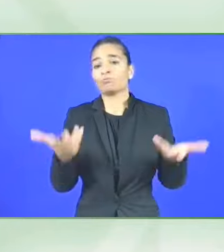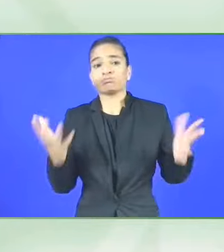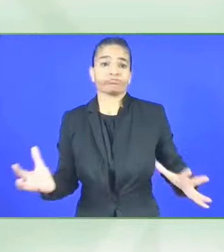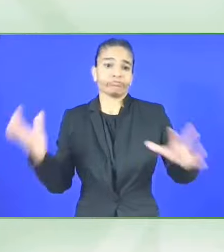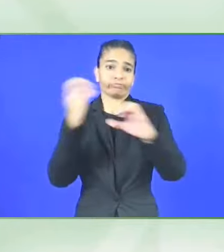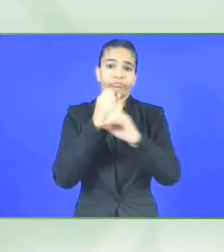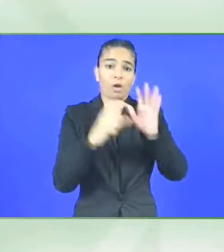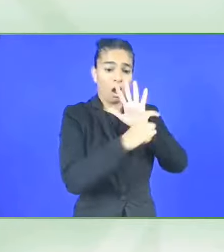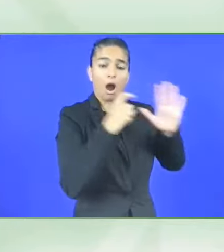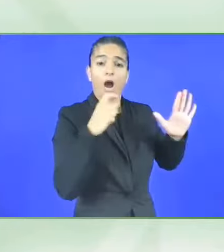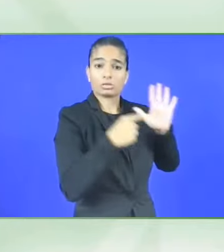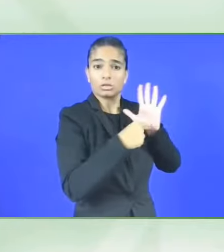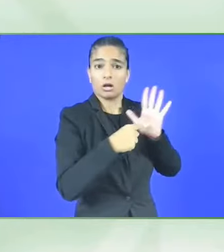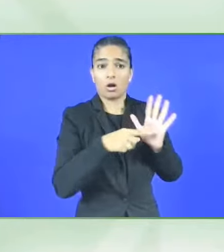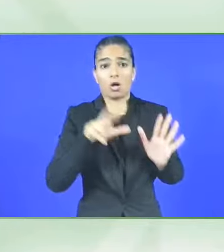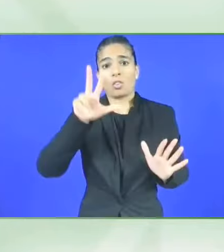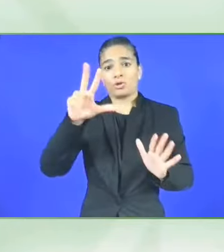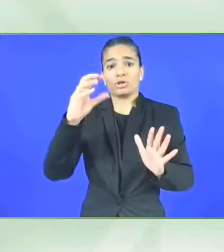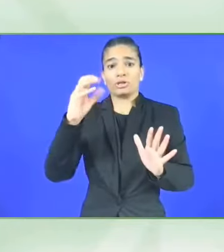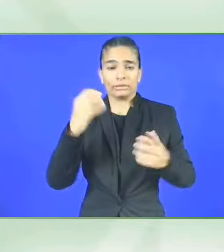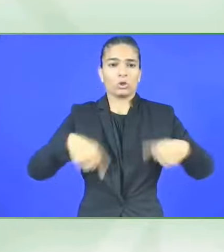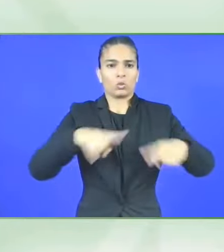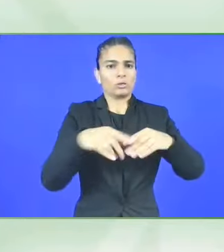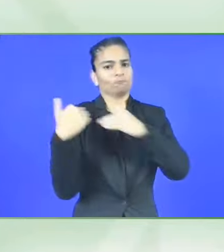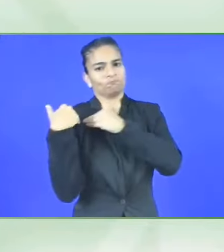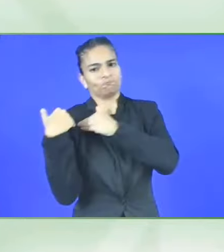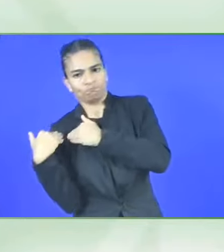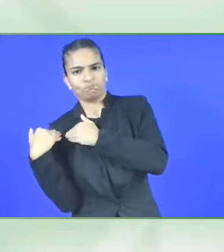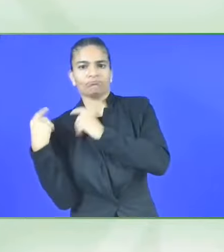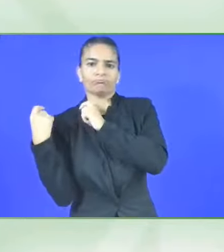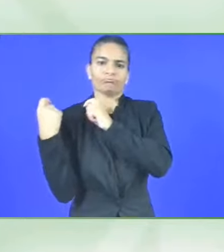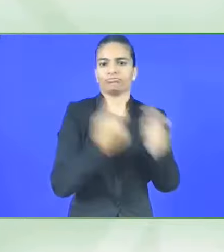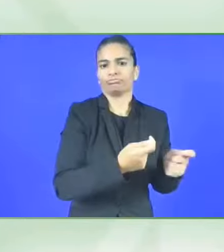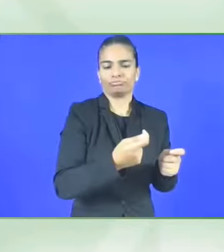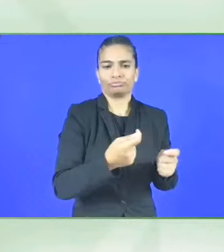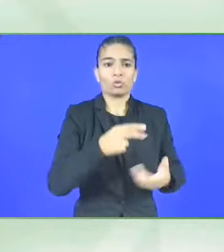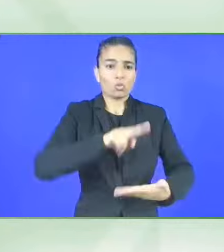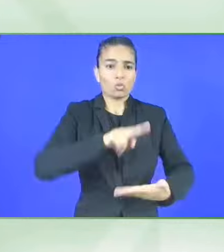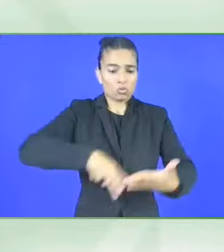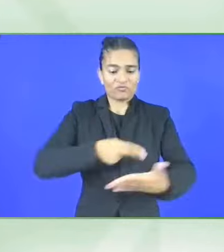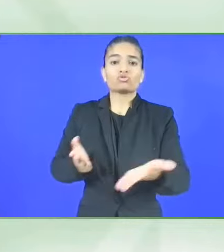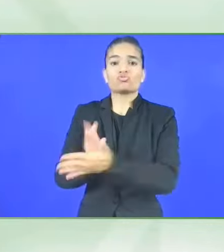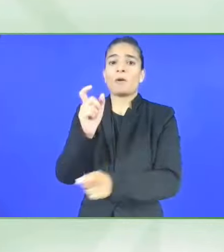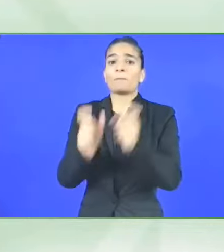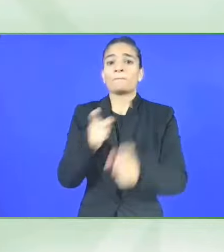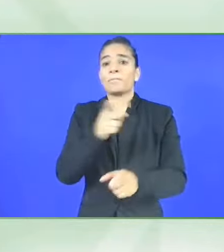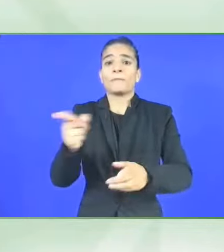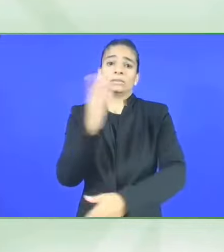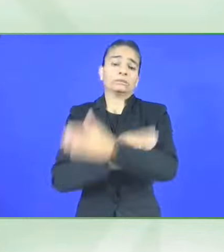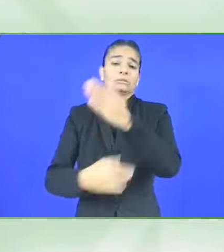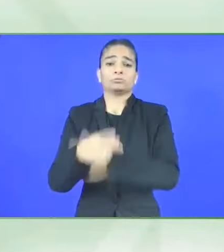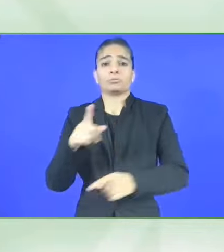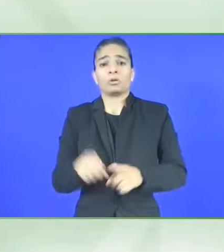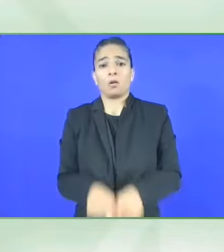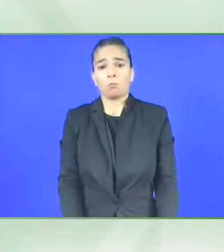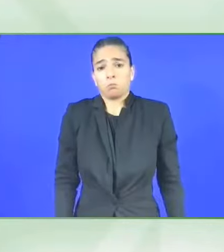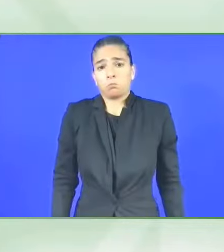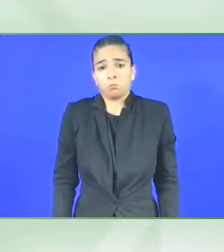This includes incorporating closed captioning, silent interpretation, audio descriptions,